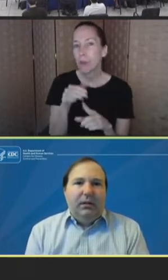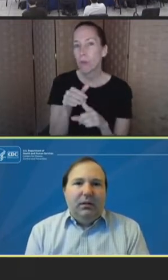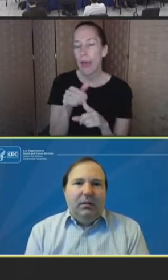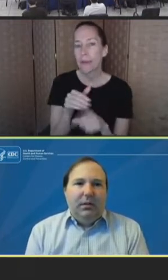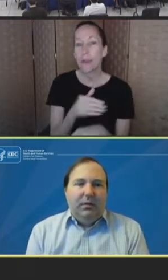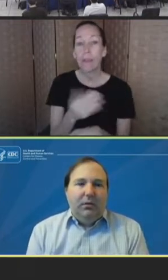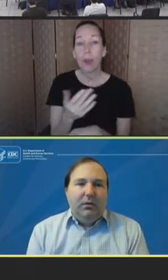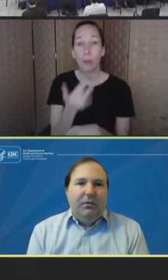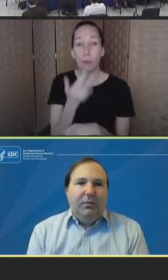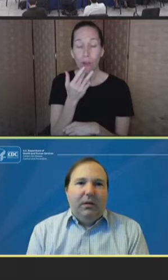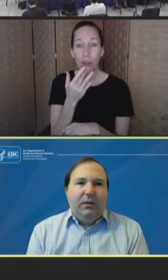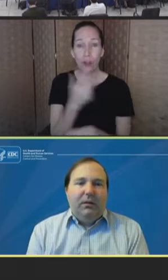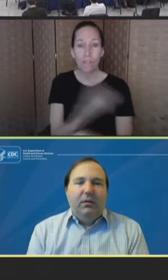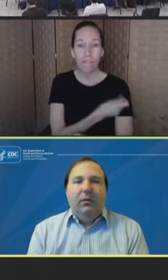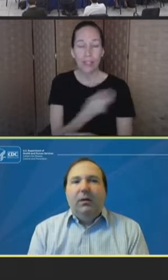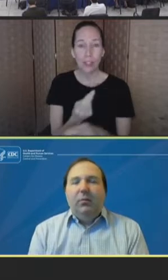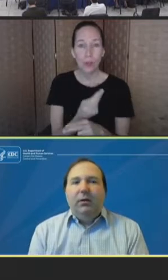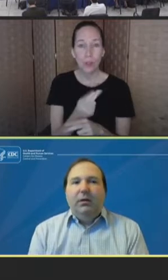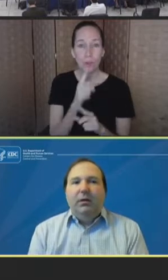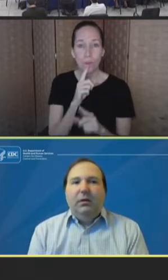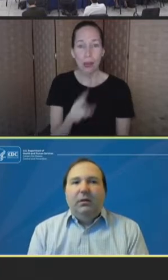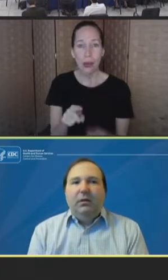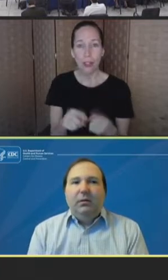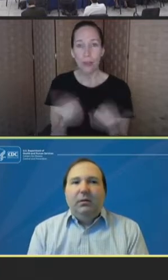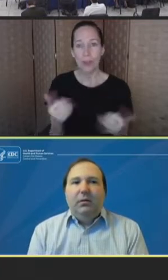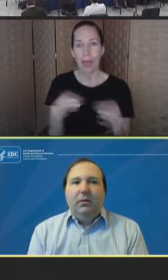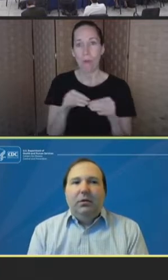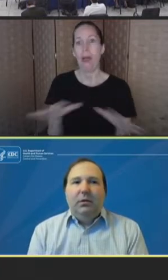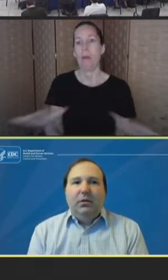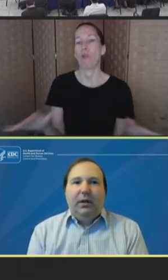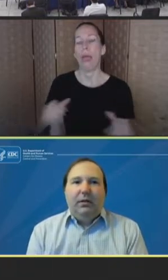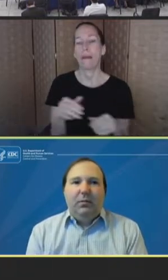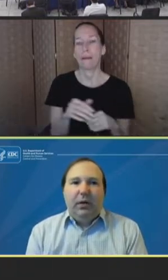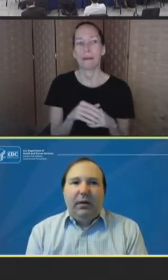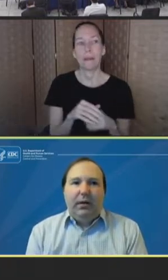that's being used in response to the current outbreak is the JYNNEOS vaccine brand name.